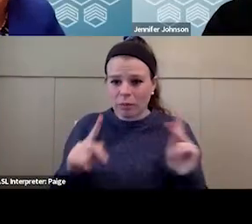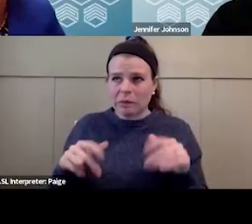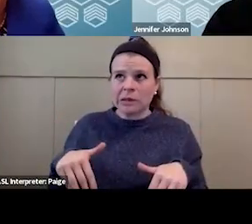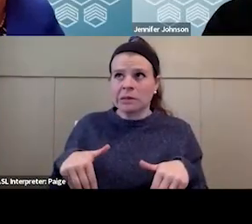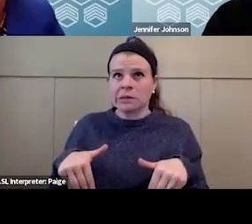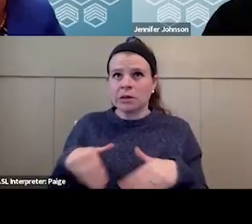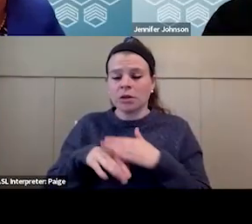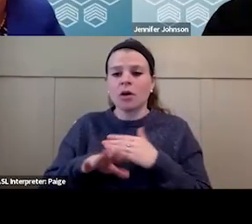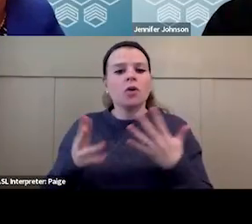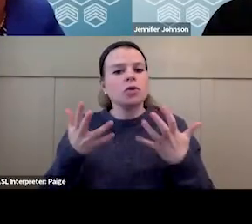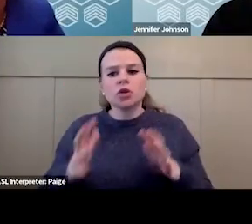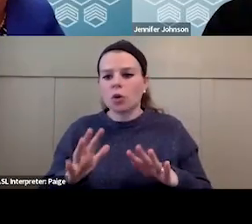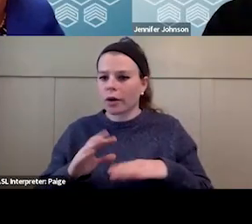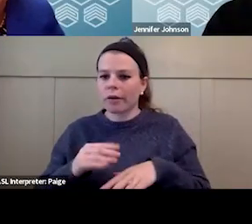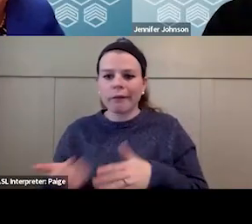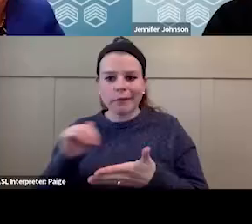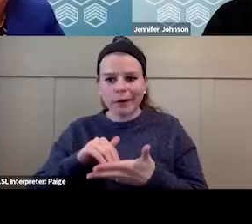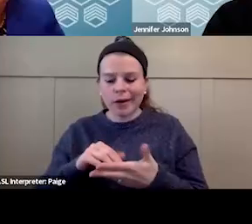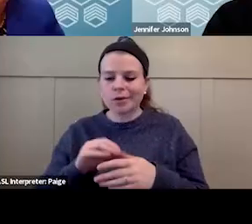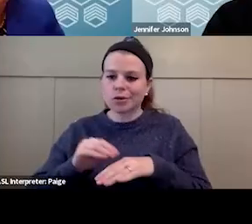to re-traumatize any of our participants